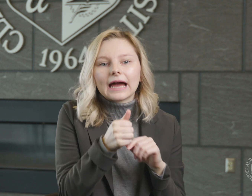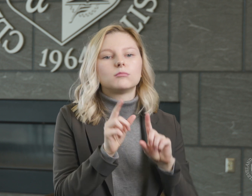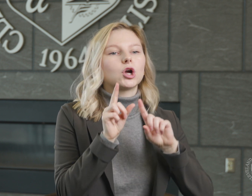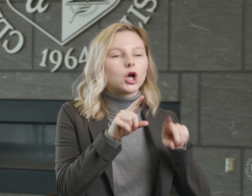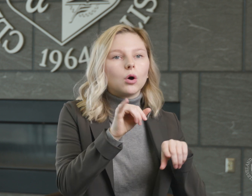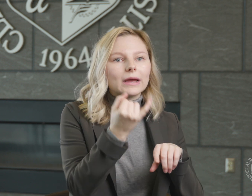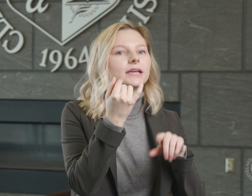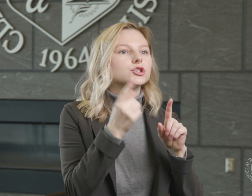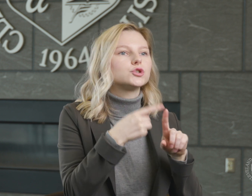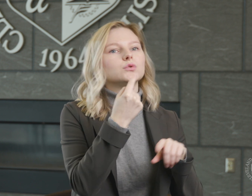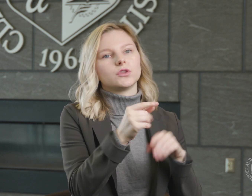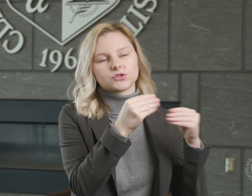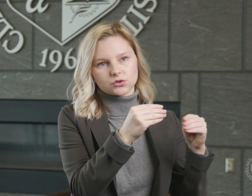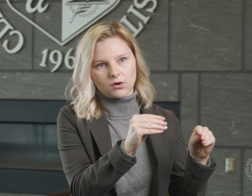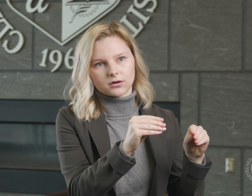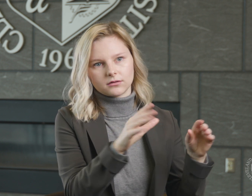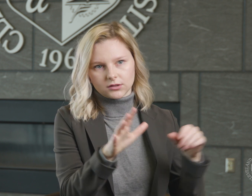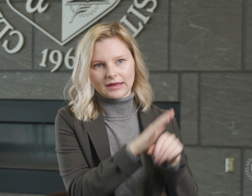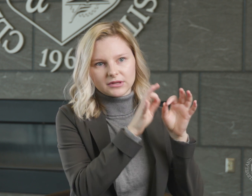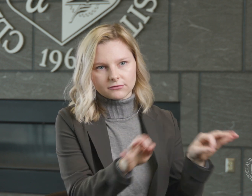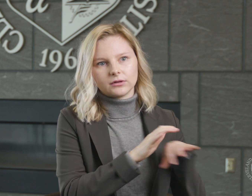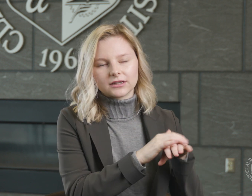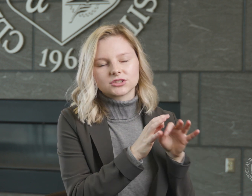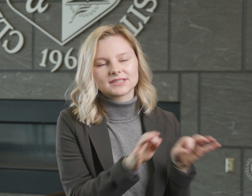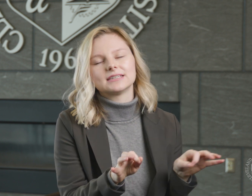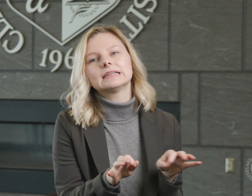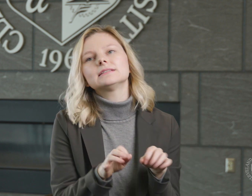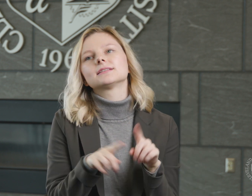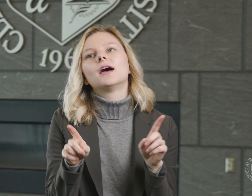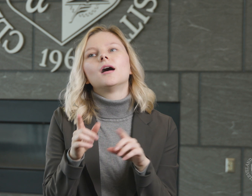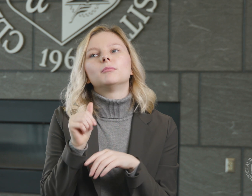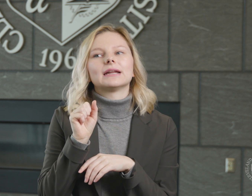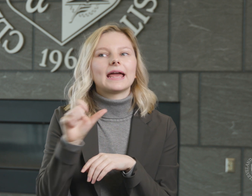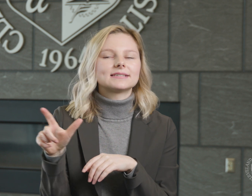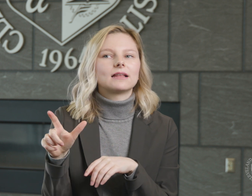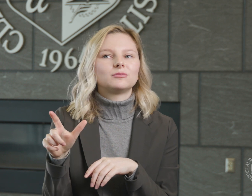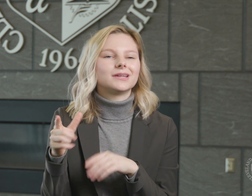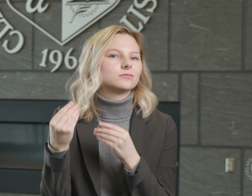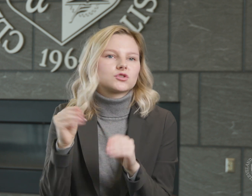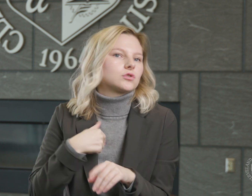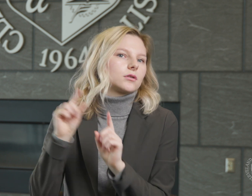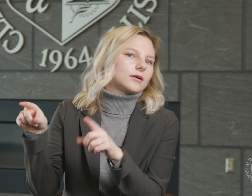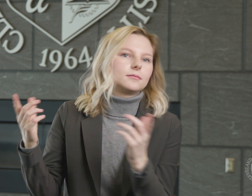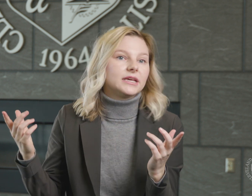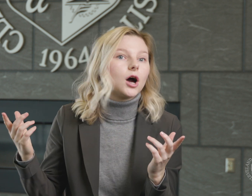am going to the store you know that'd be the full english sentence but an ASL would be store me go